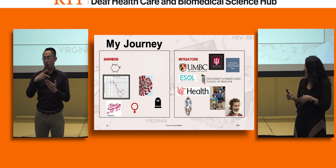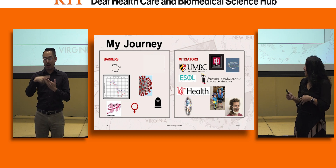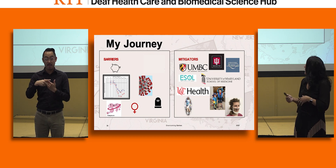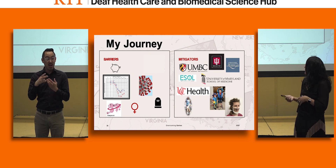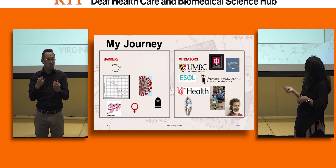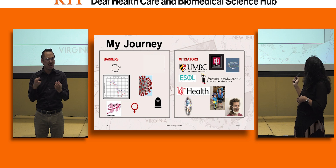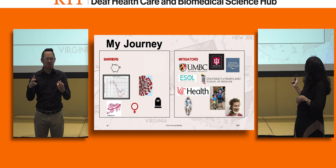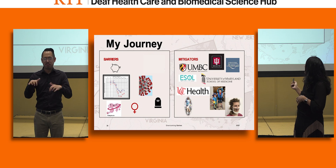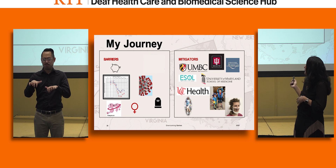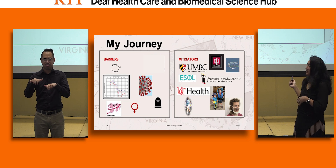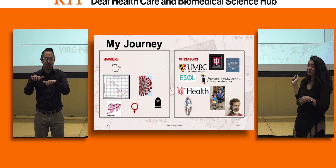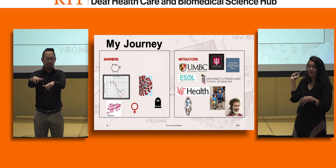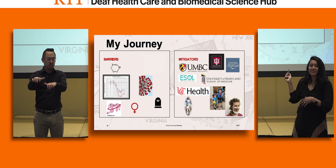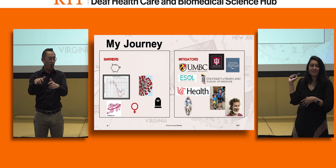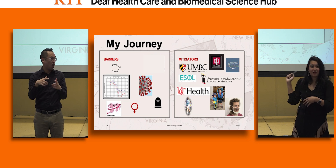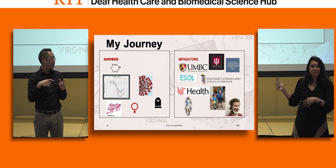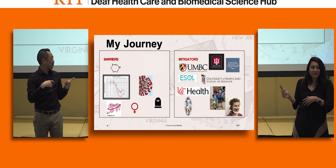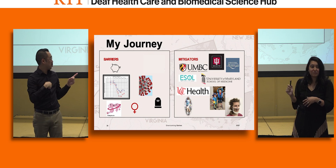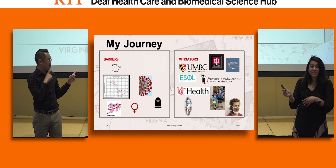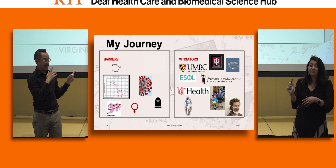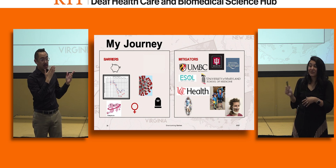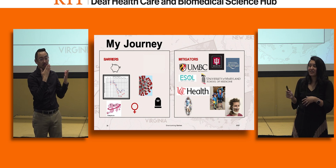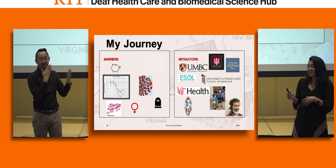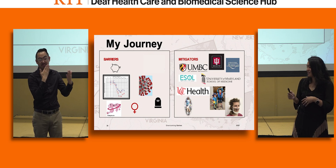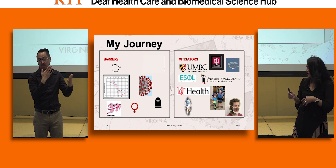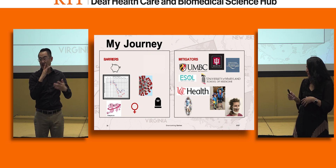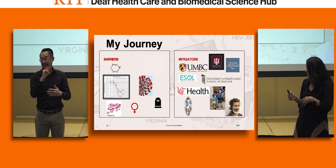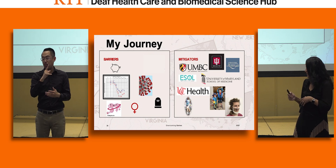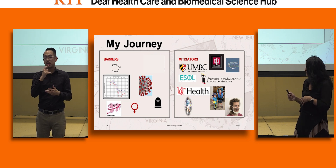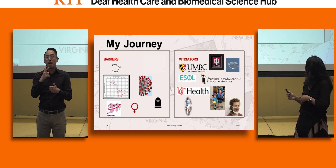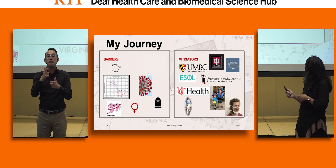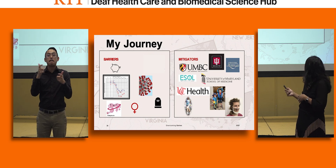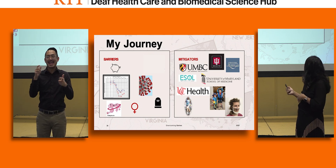And I think this really was a big mitigator for me.